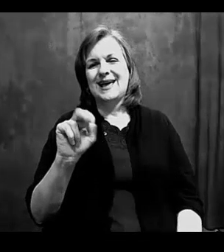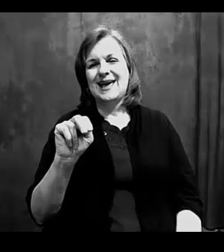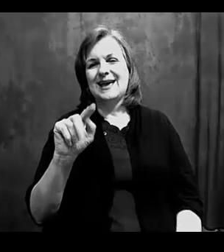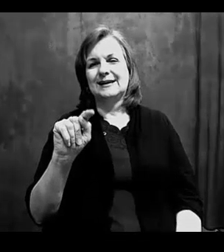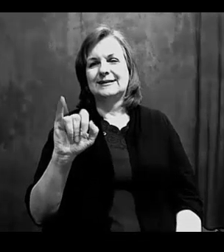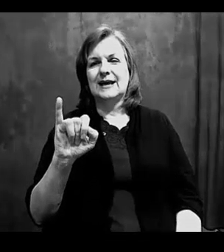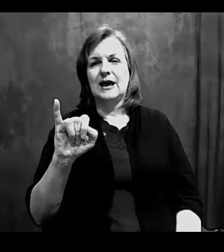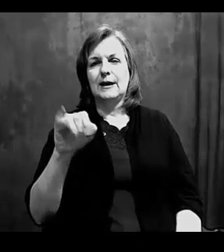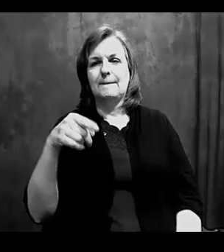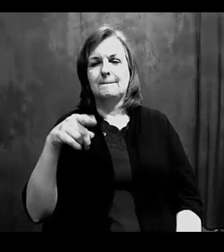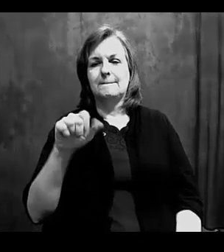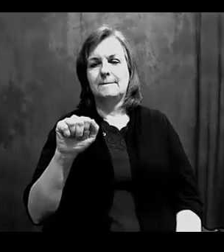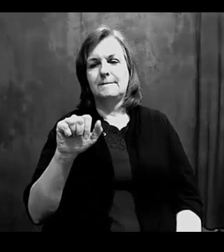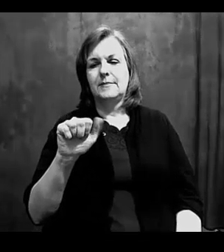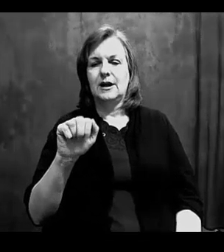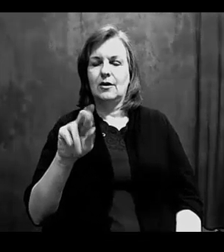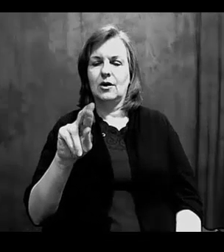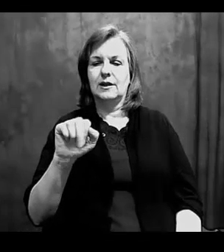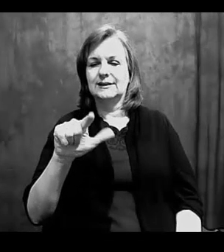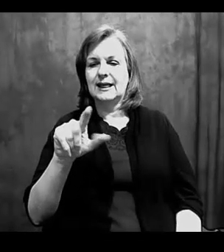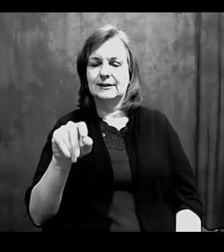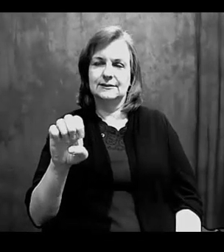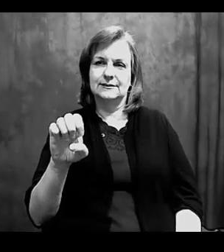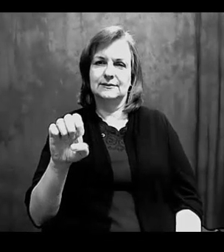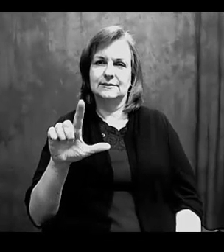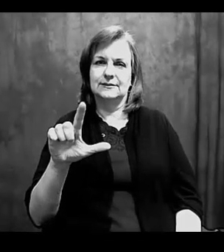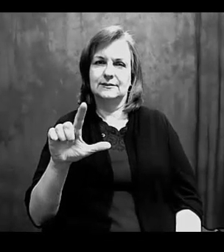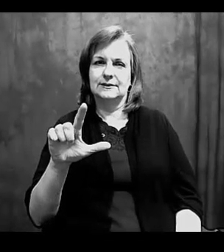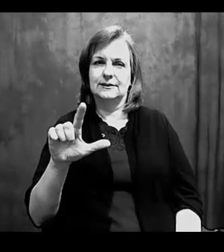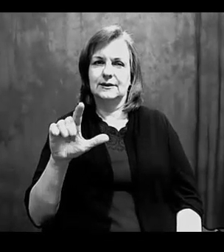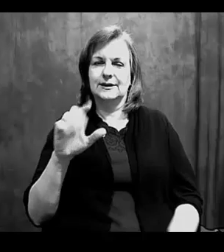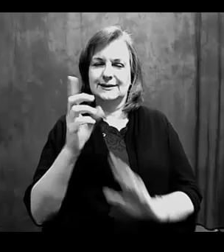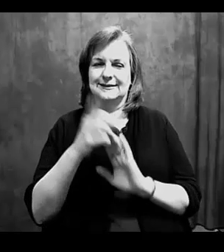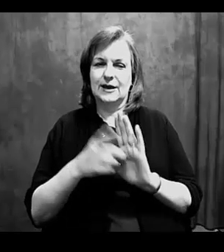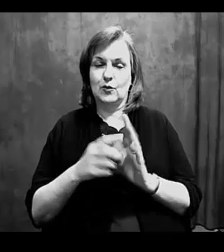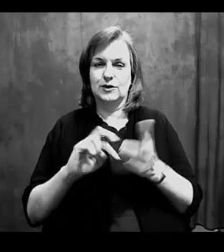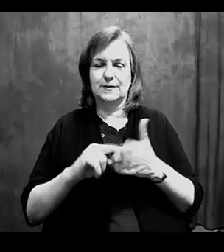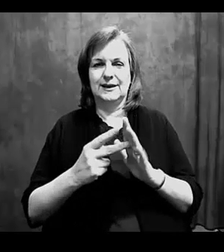this is something known as an antiparallel design